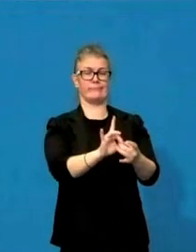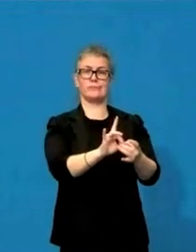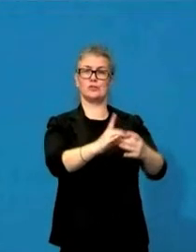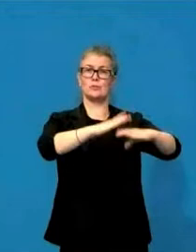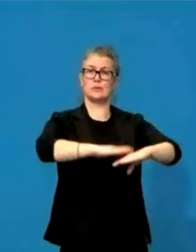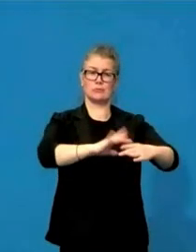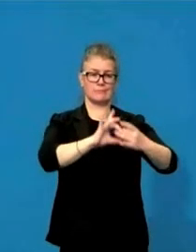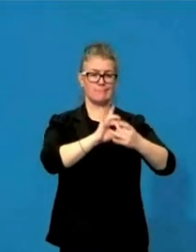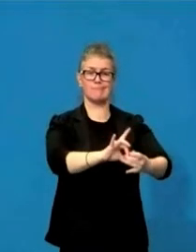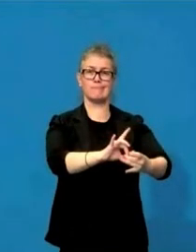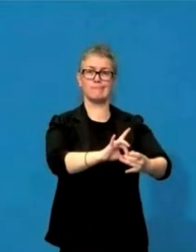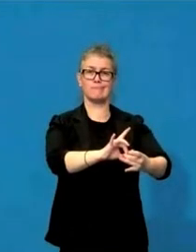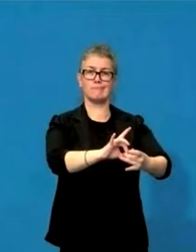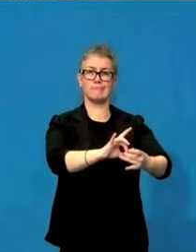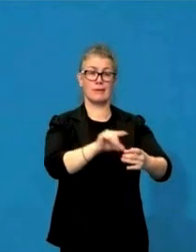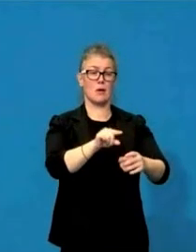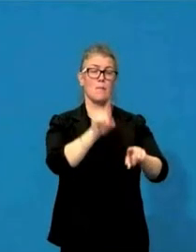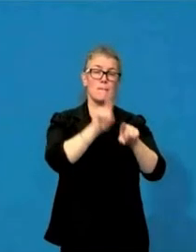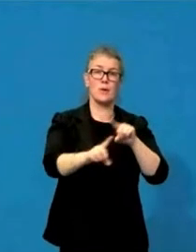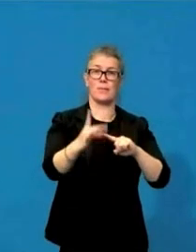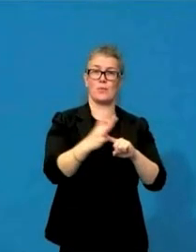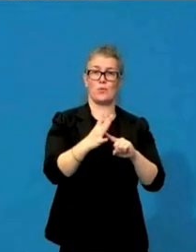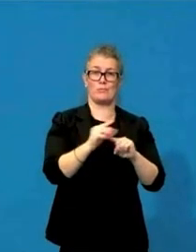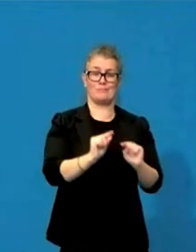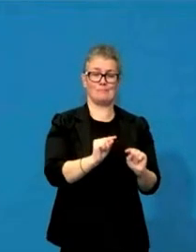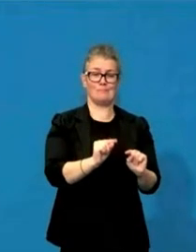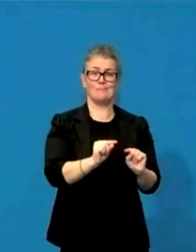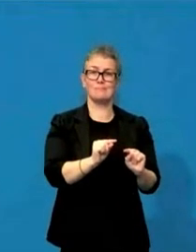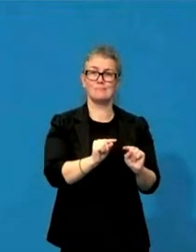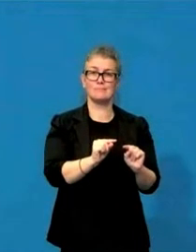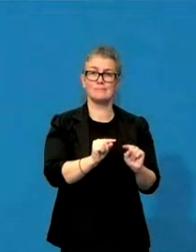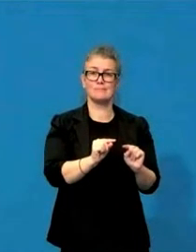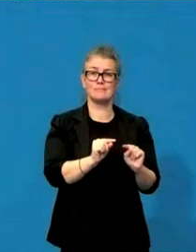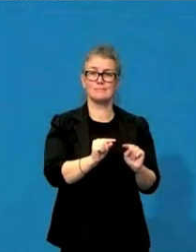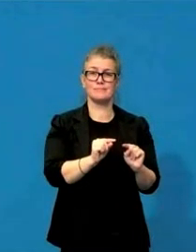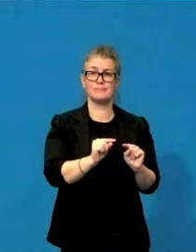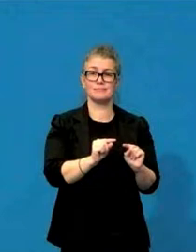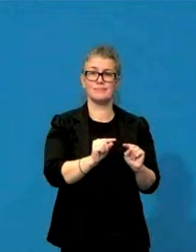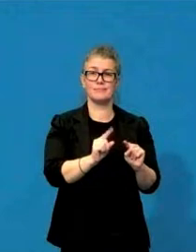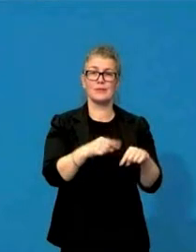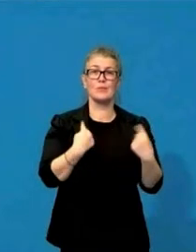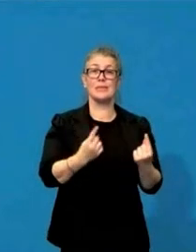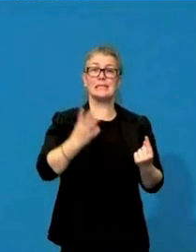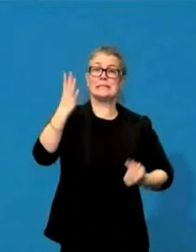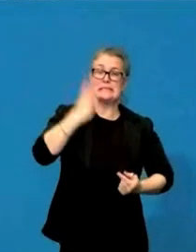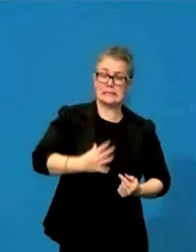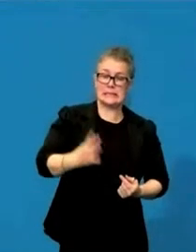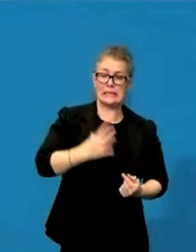And that's the most important things that we need to, you know, have this care for our